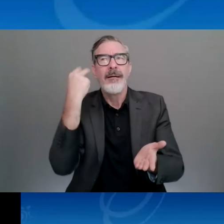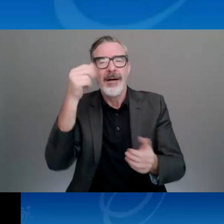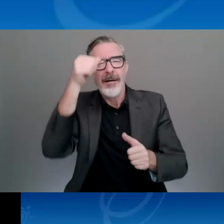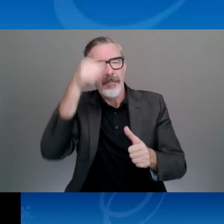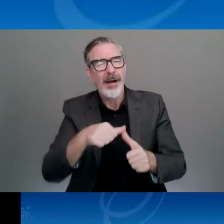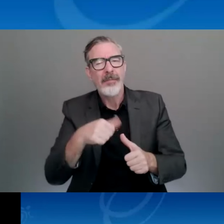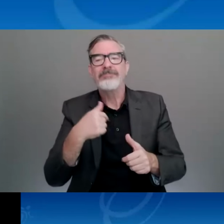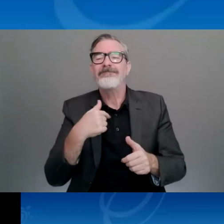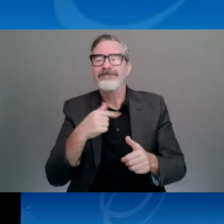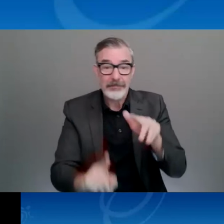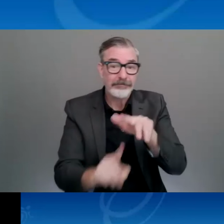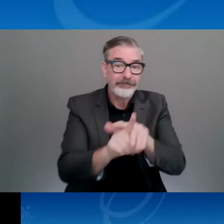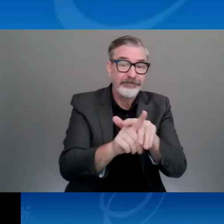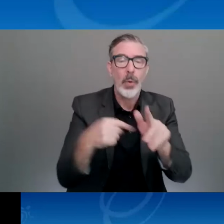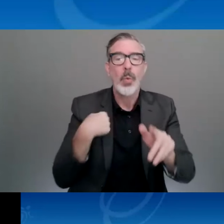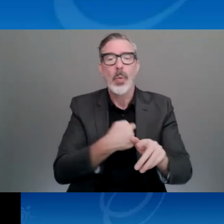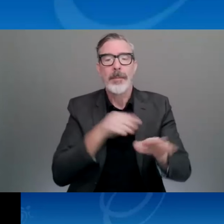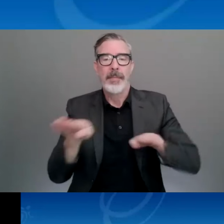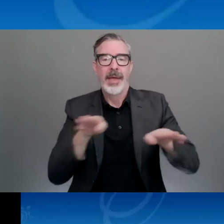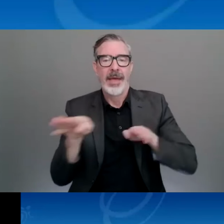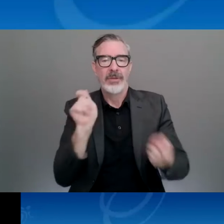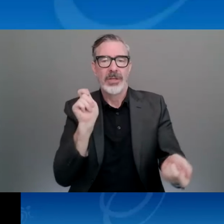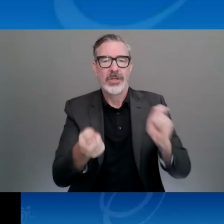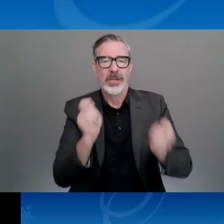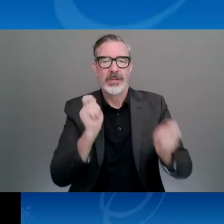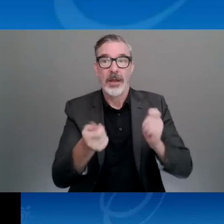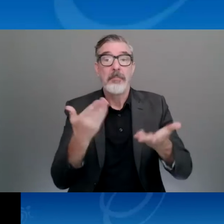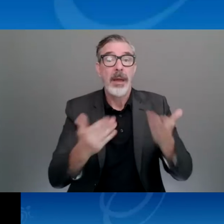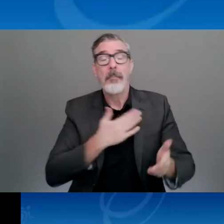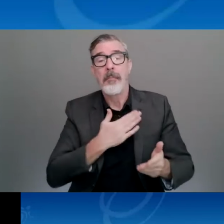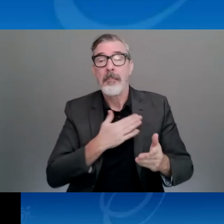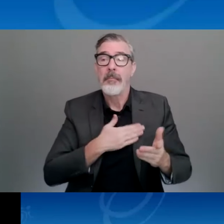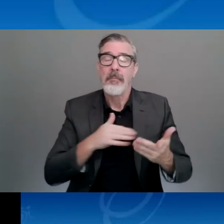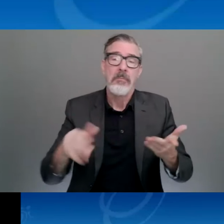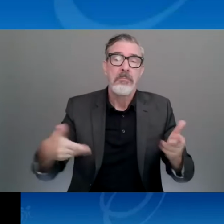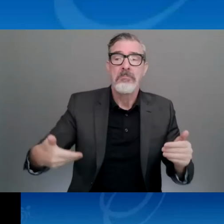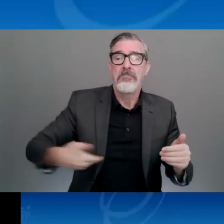change and implement what we feel that'll be the way forward.